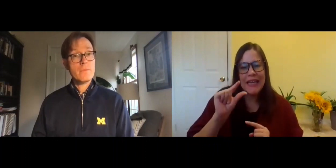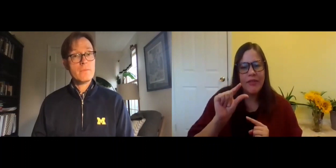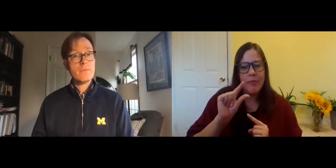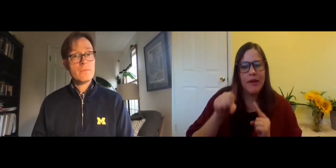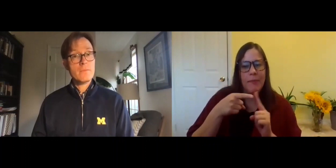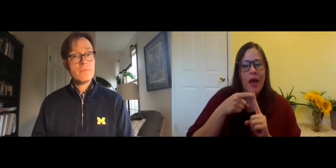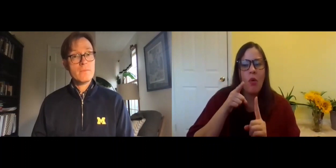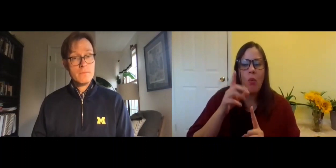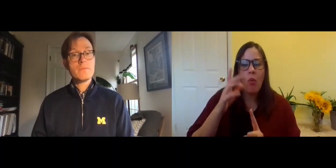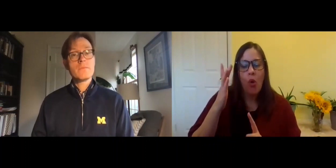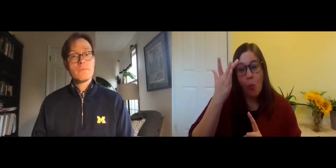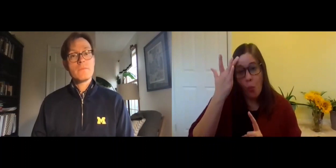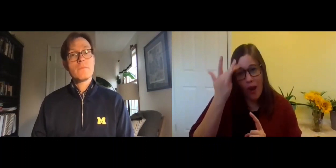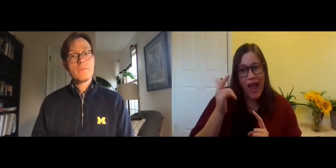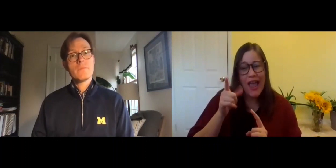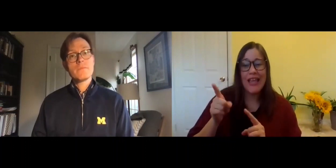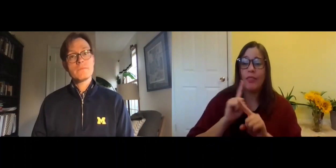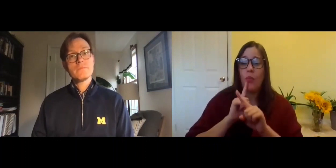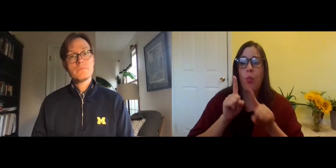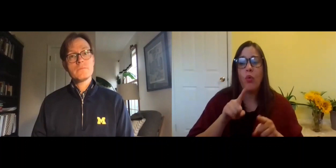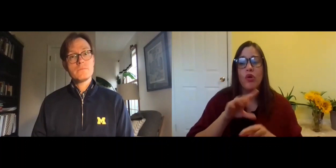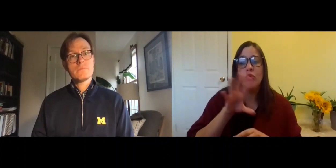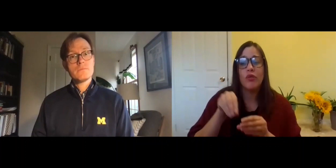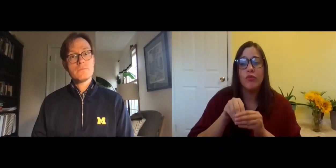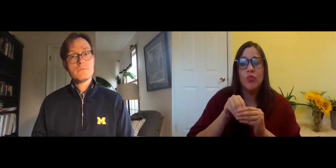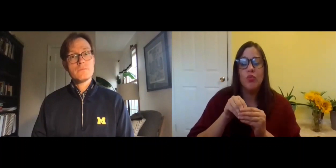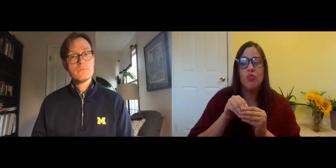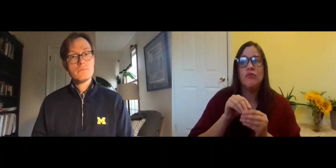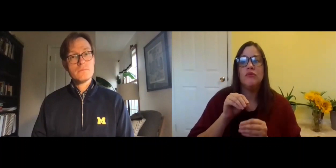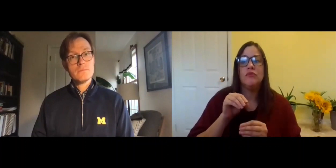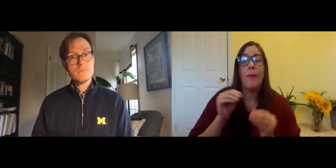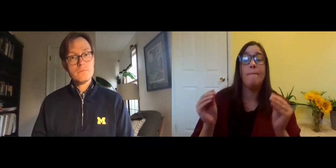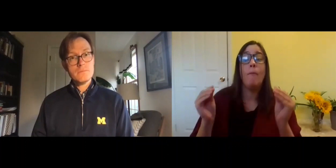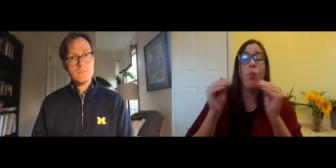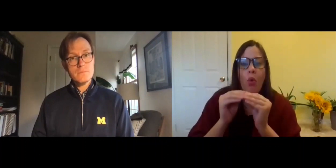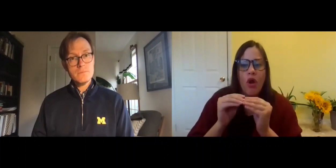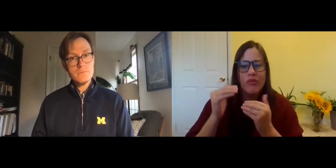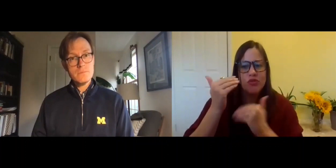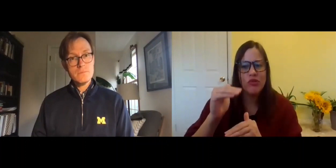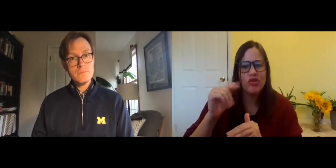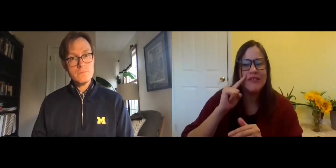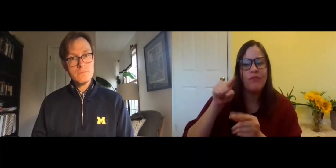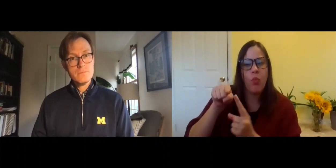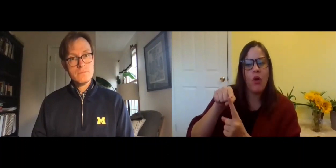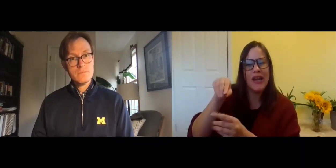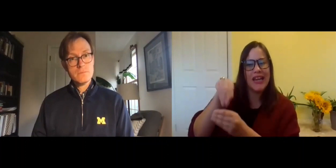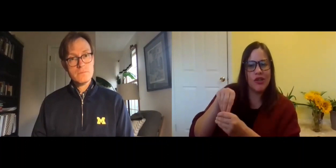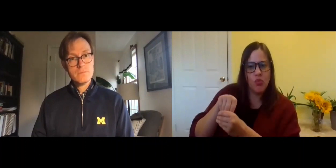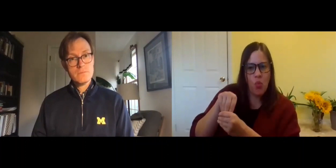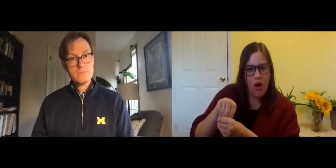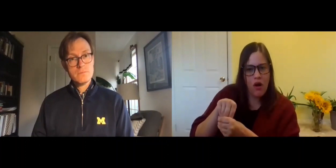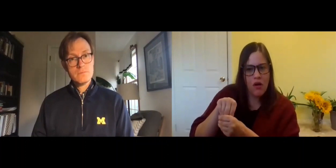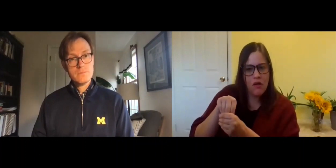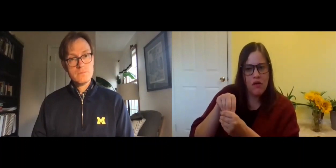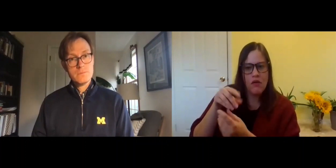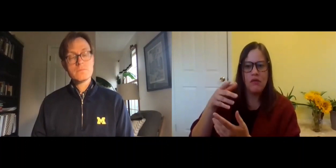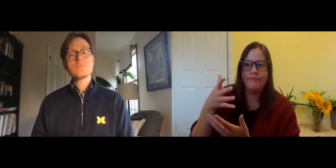I want you to elaborate a little bit more on why the order included more restrictions